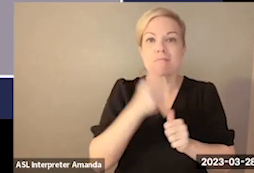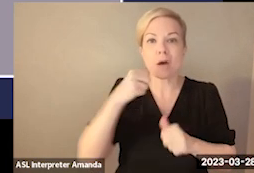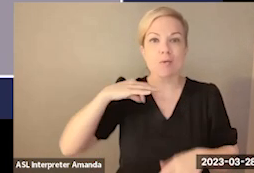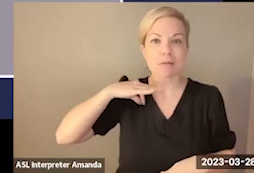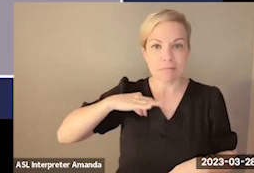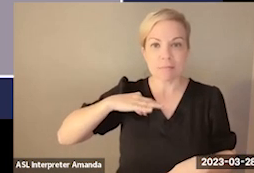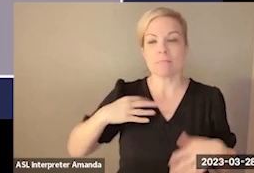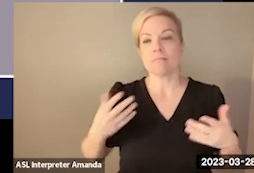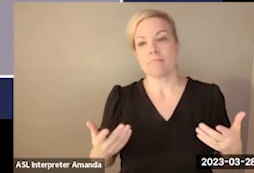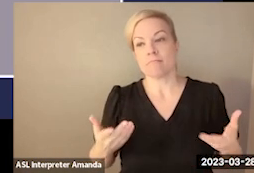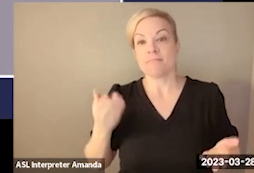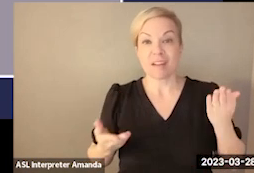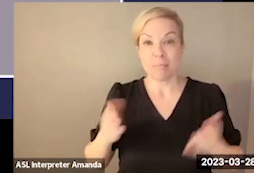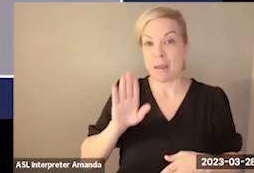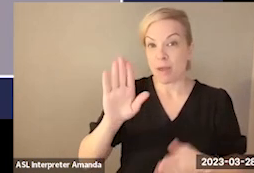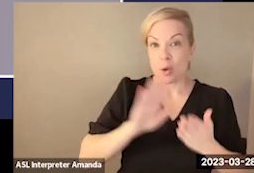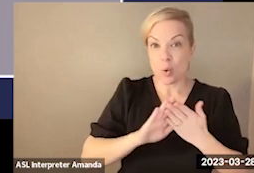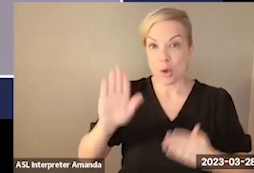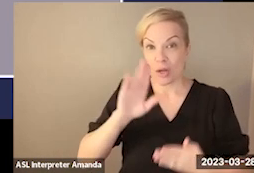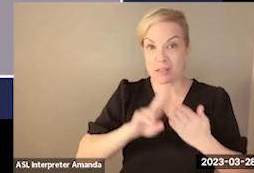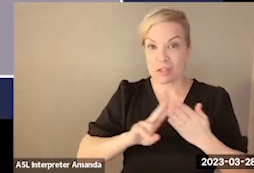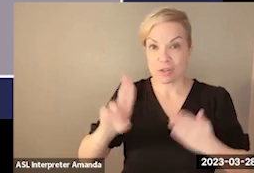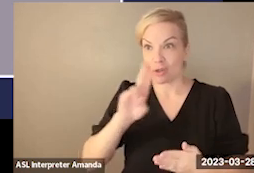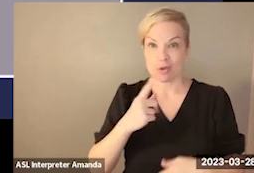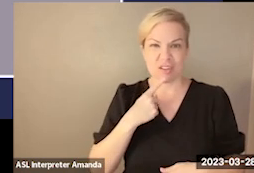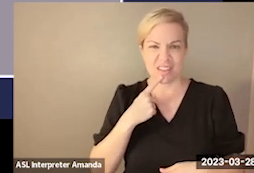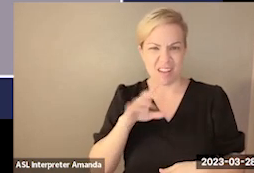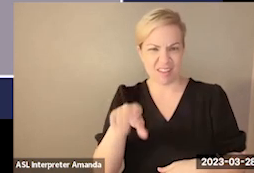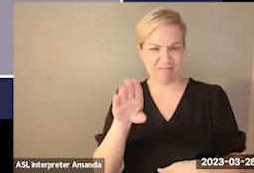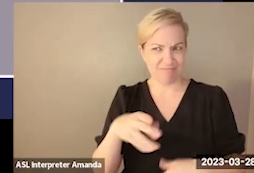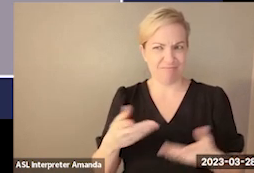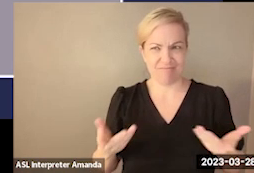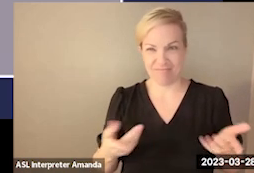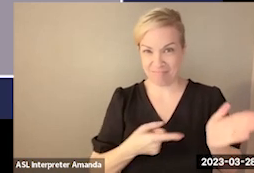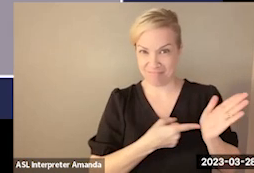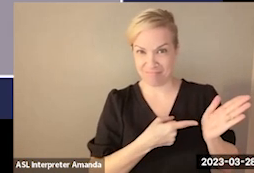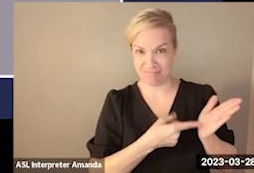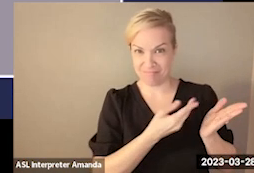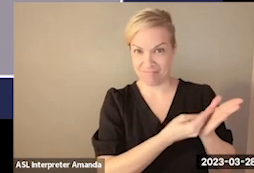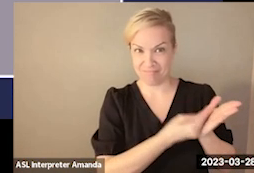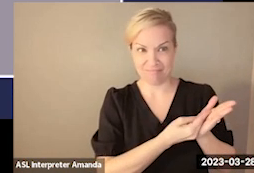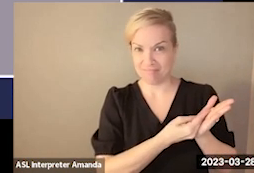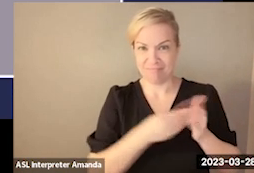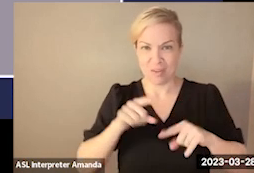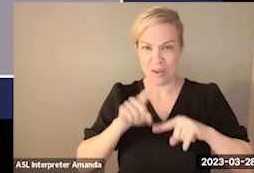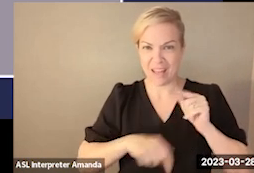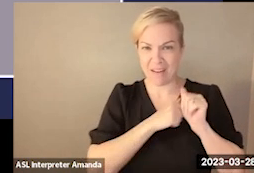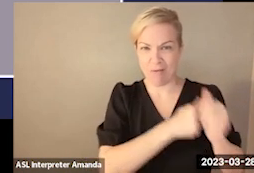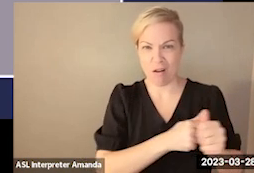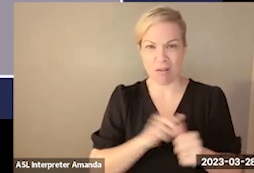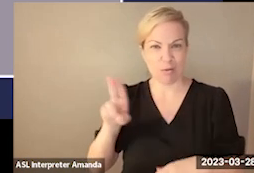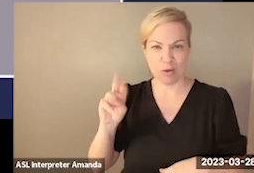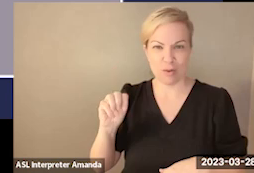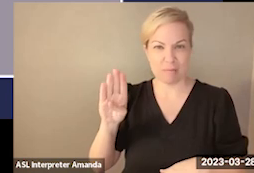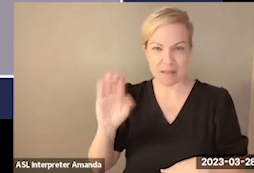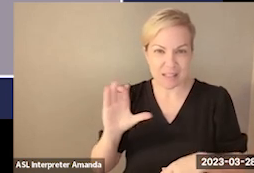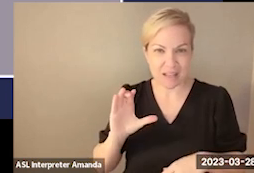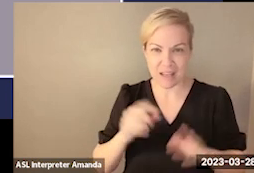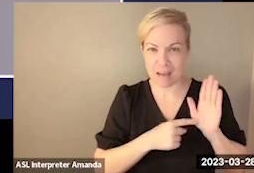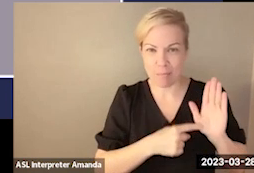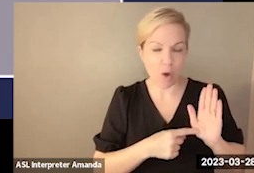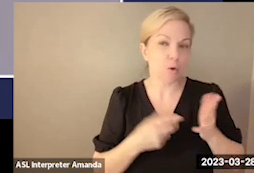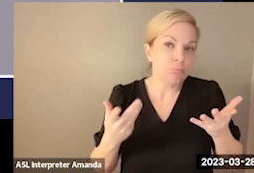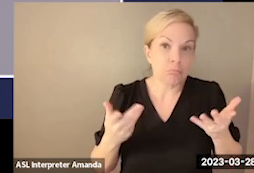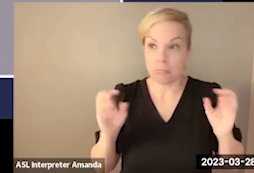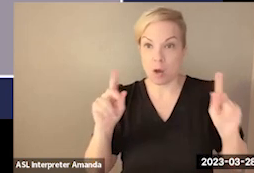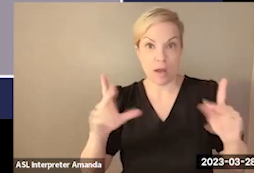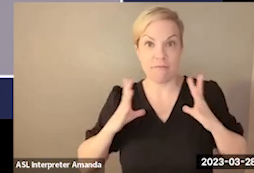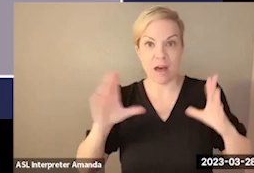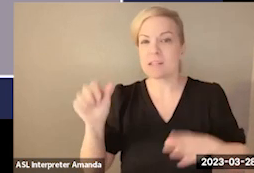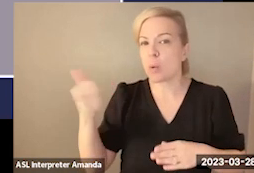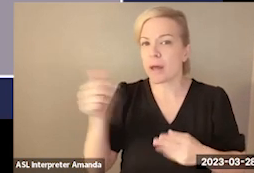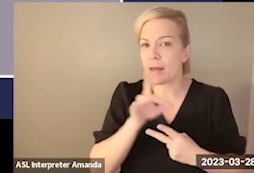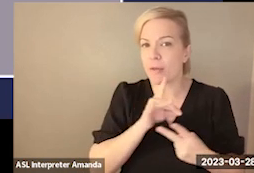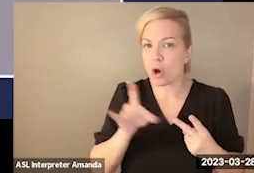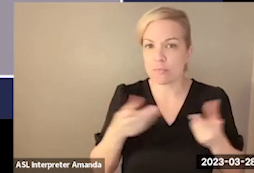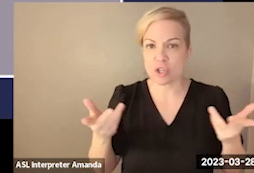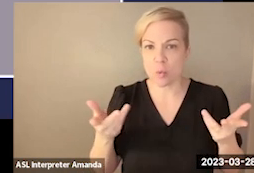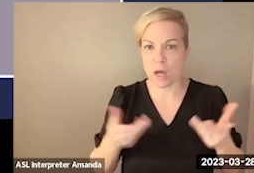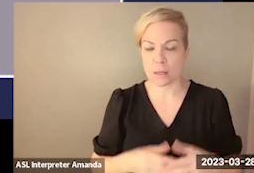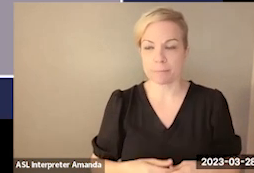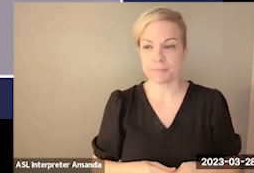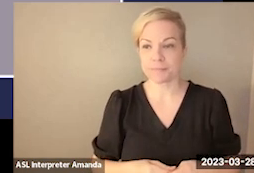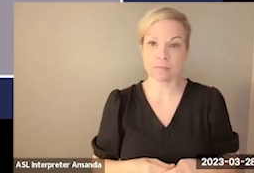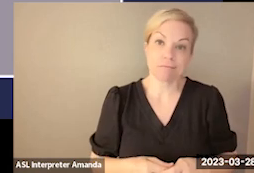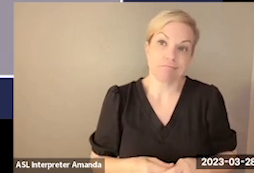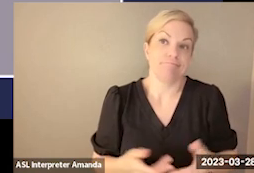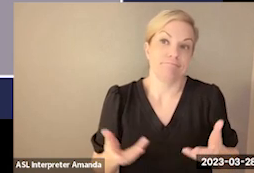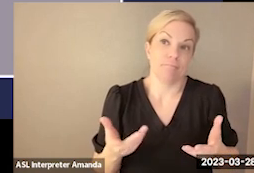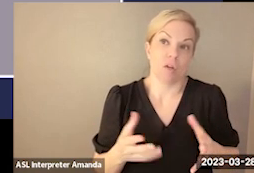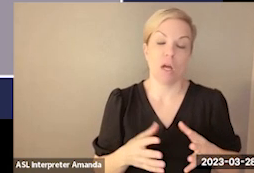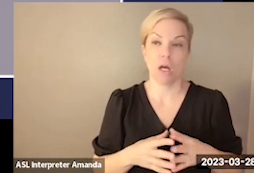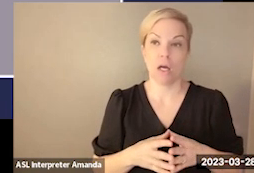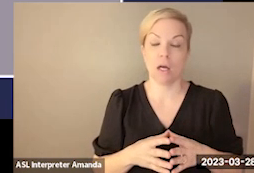Debbie Stine, Science & Technology Policy Academy: you know, maybe your institution says it can't afford this unbc model. So what's another option that you could put into place, maybe, instead of having it, for